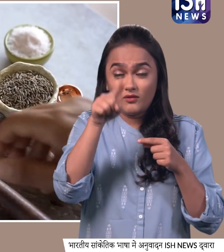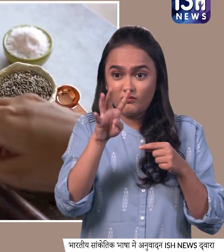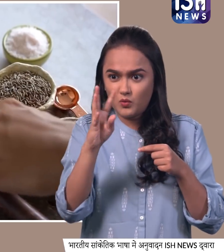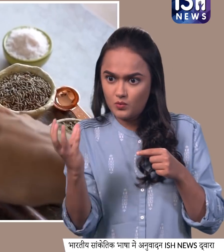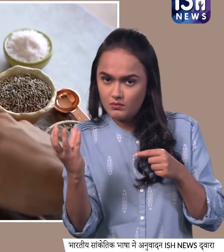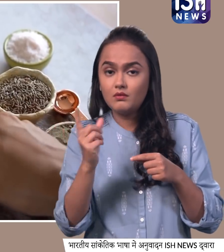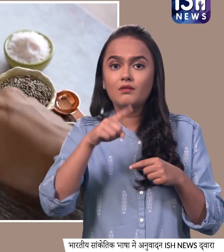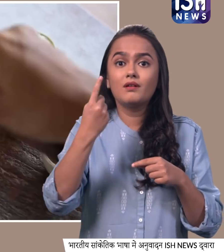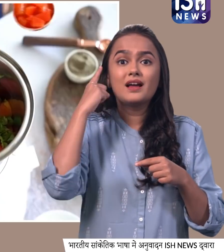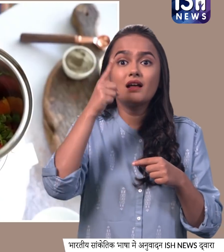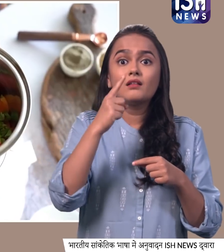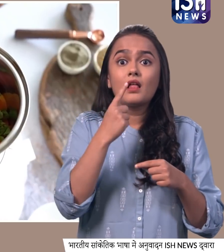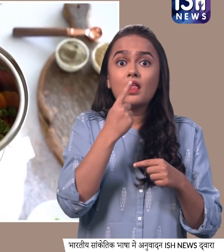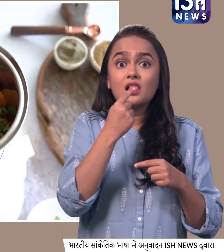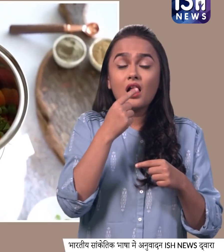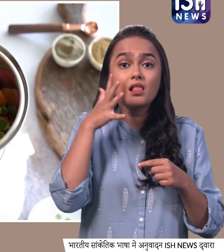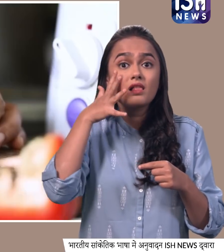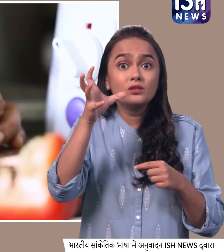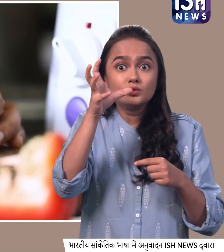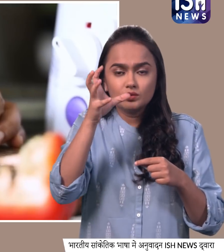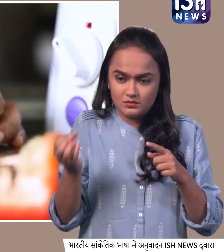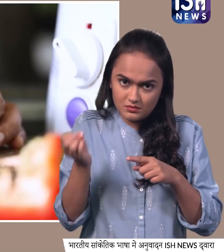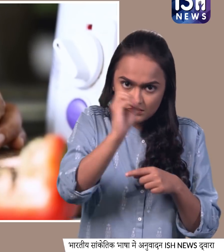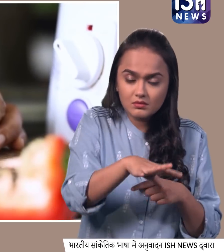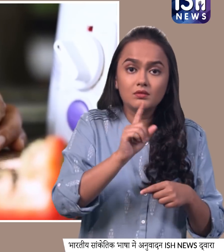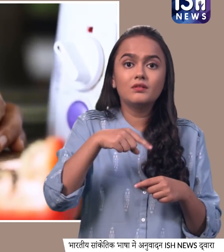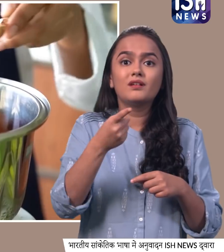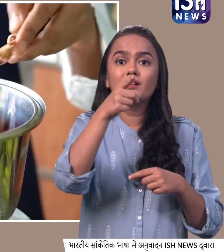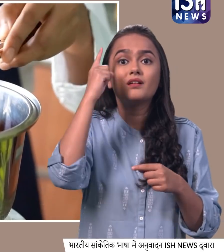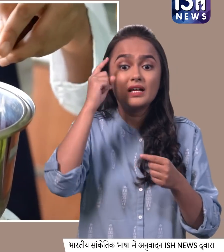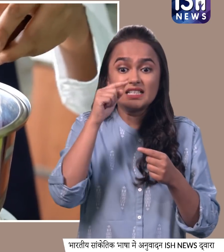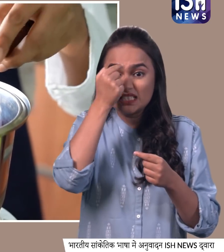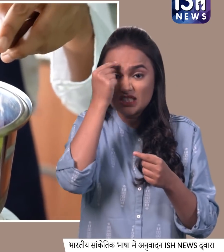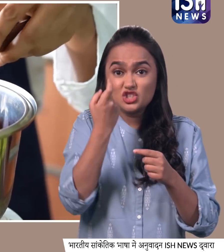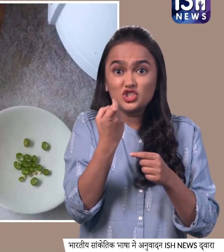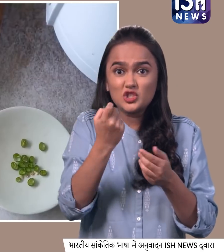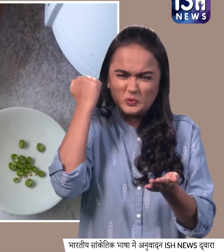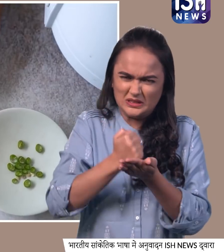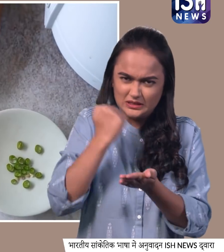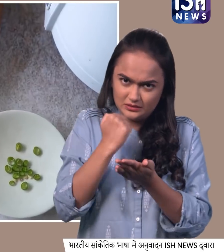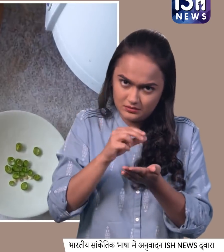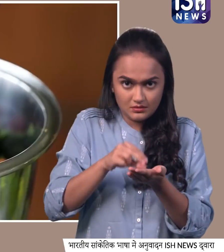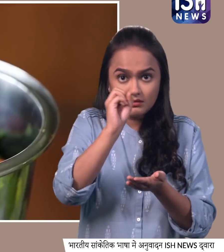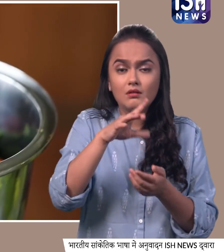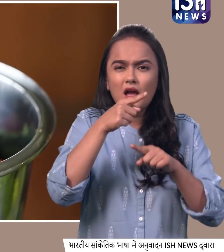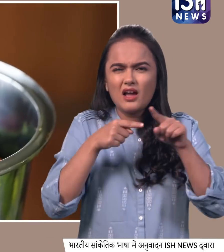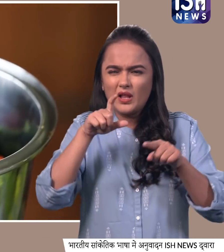1 tbsp chopped red capsicum 1/4 tsp roasted cumin powder 1/2 tsp lemon juice